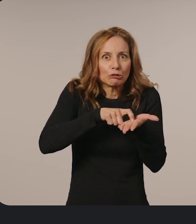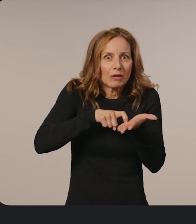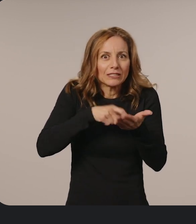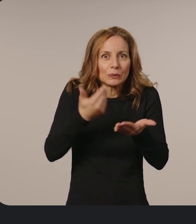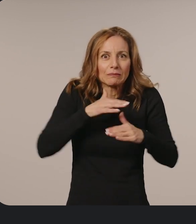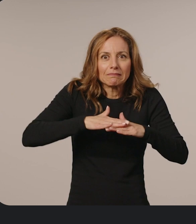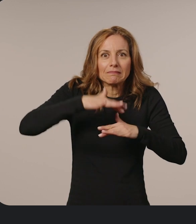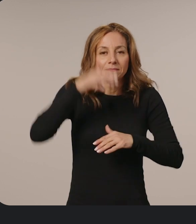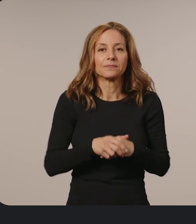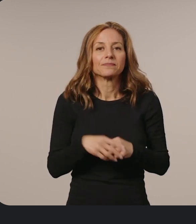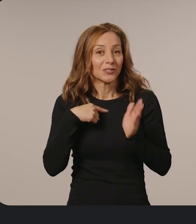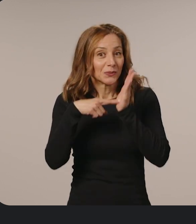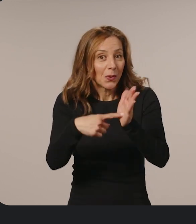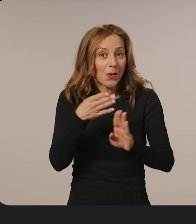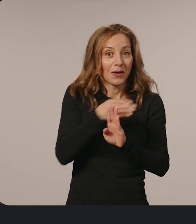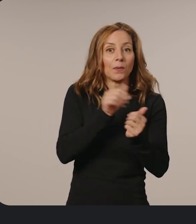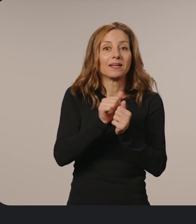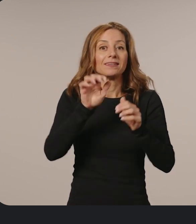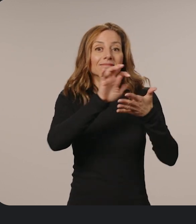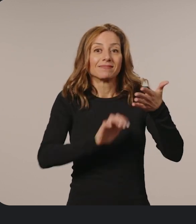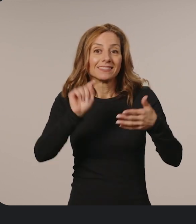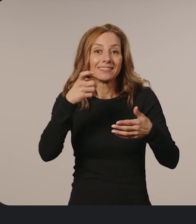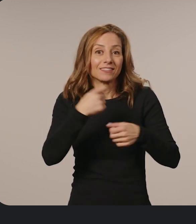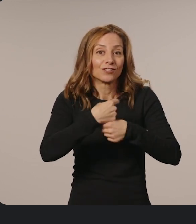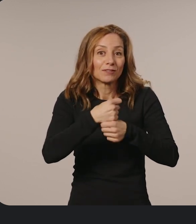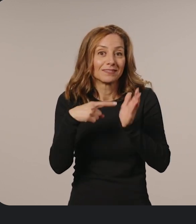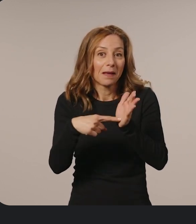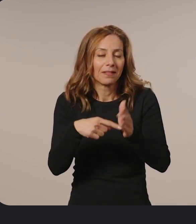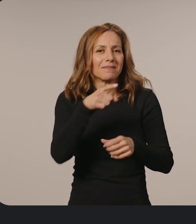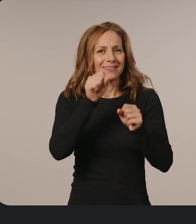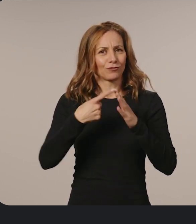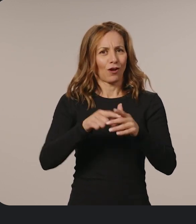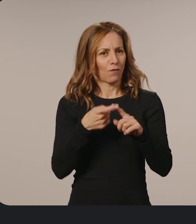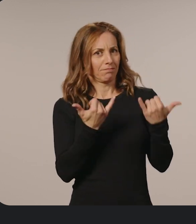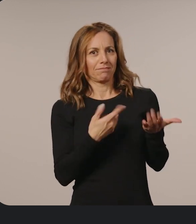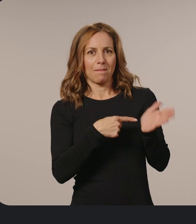you don't always need to start from scratch. As I showed you earlier with the text generation example,